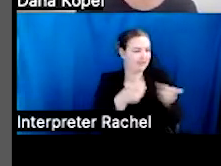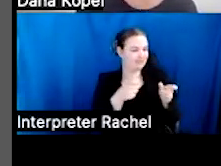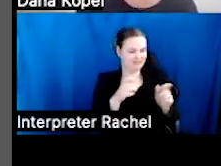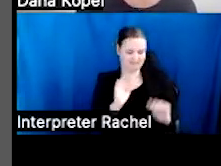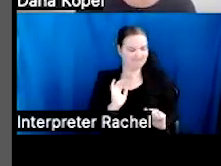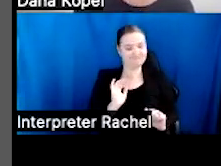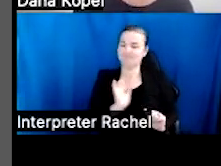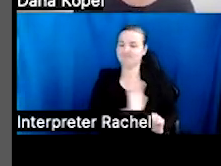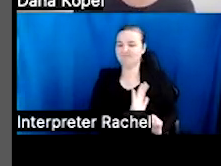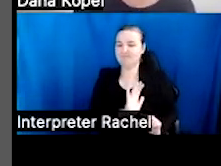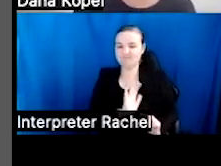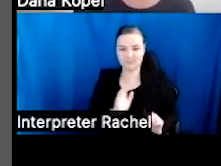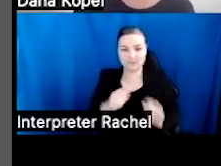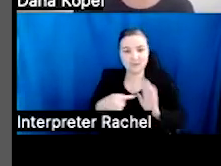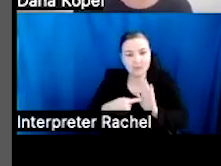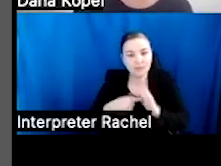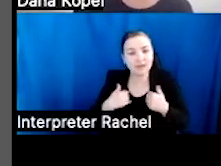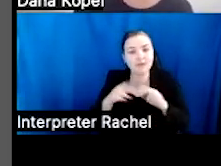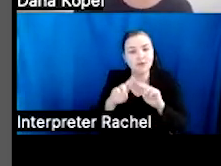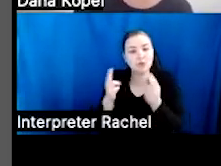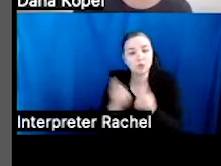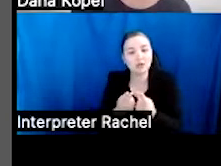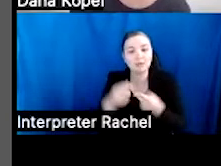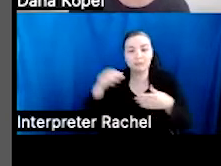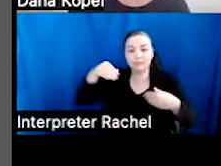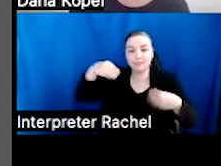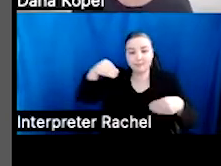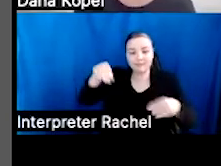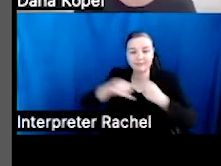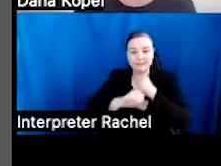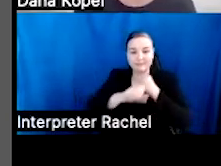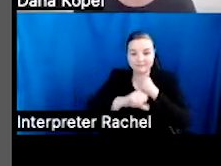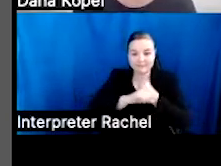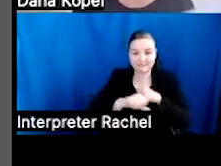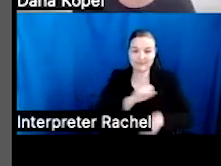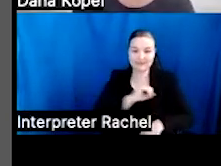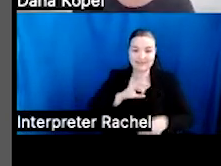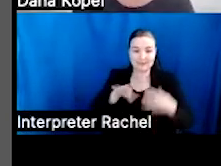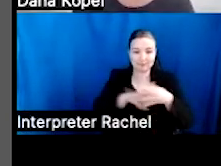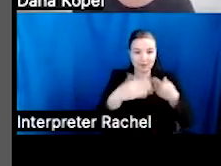like having Union bulletin boards in staff break areas. In June of 2019, three months into contract